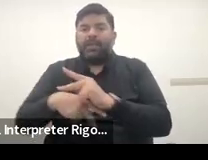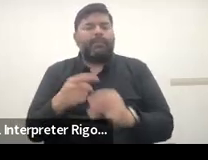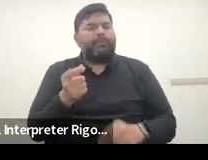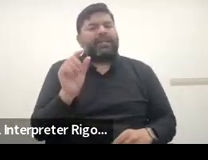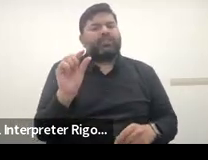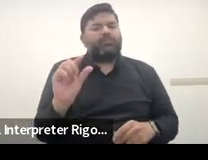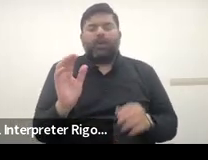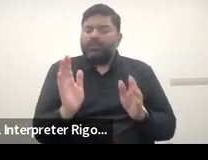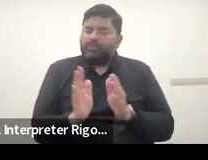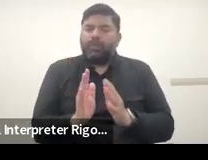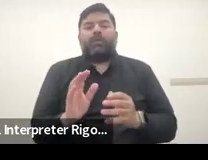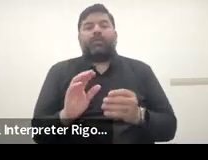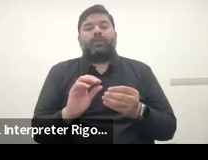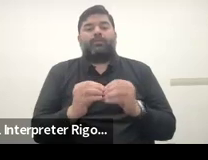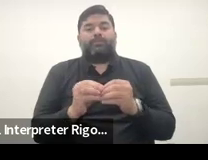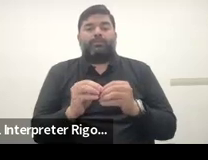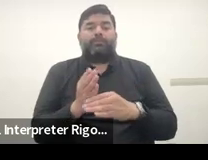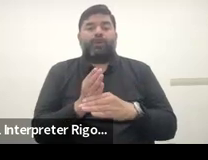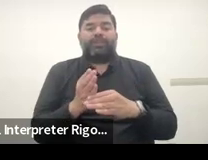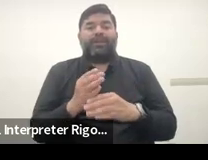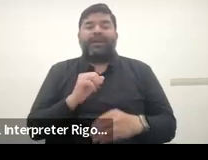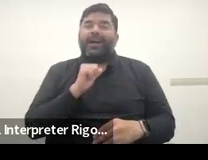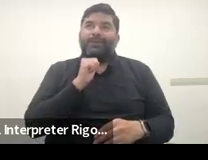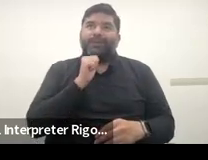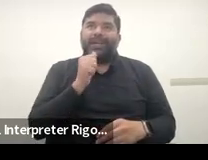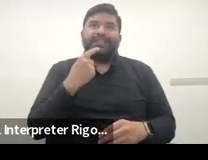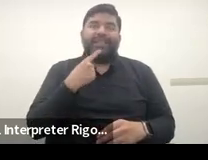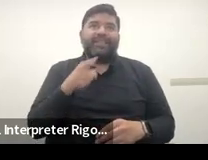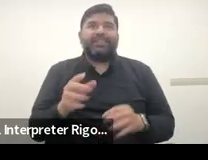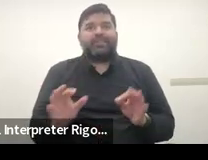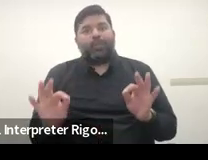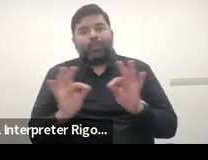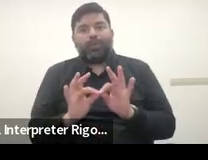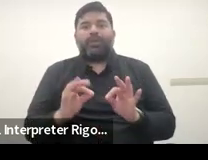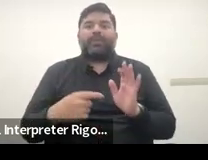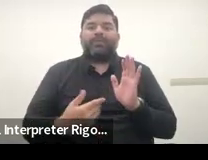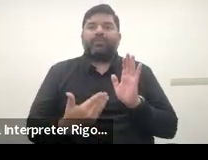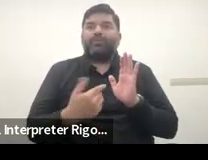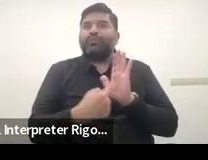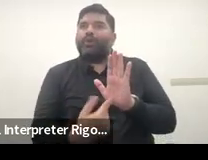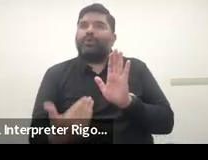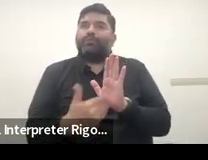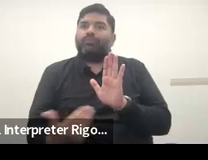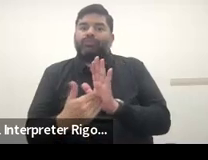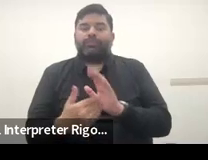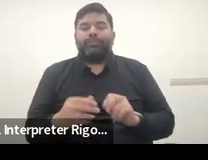is worth repeating but you know perhaps interesting to see that it does do slightly better